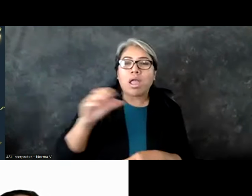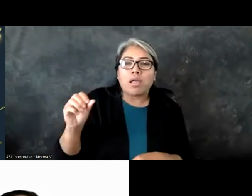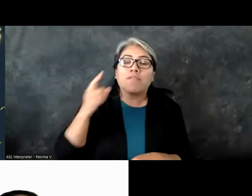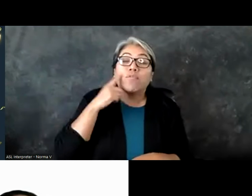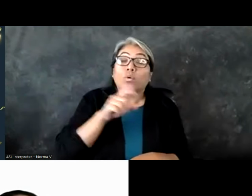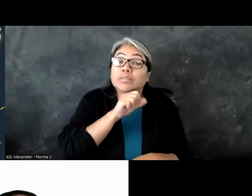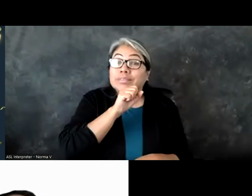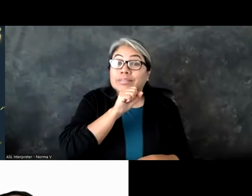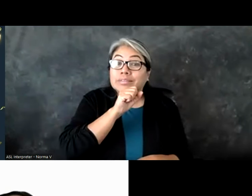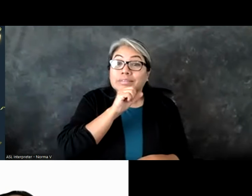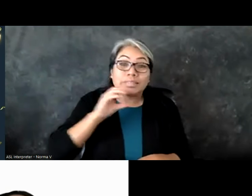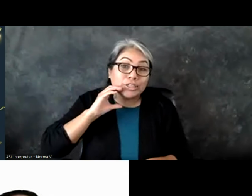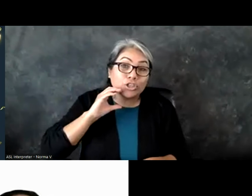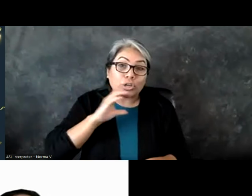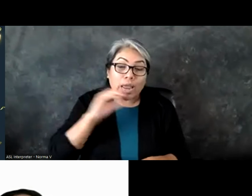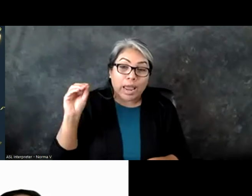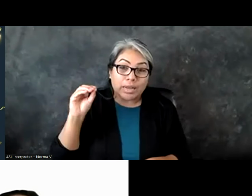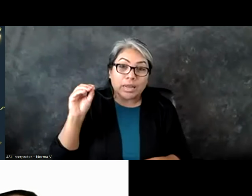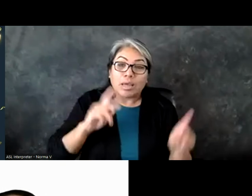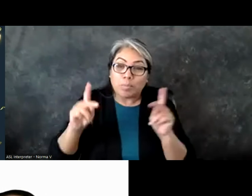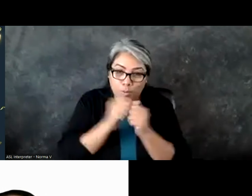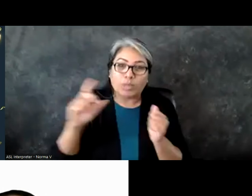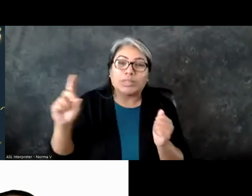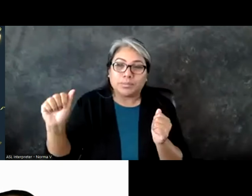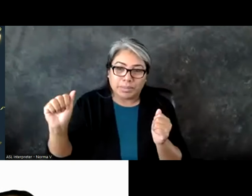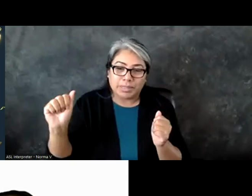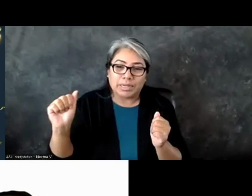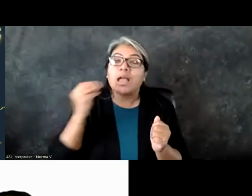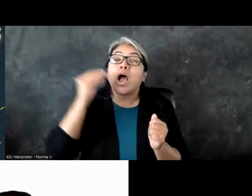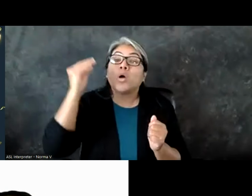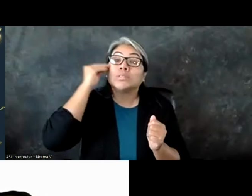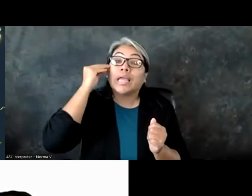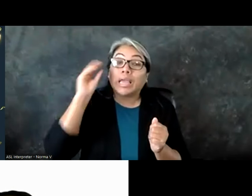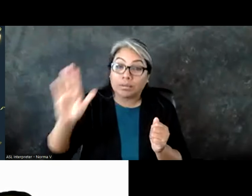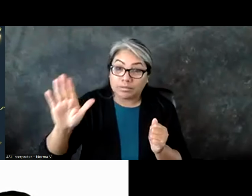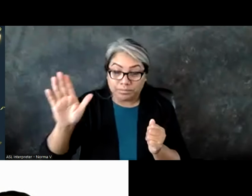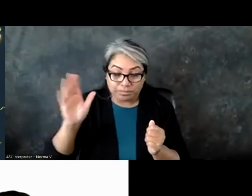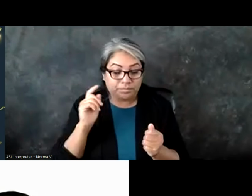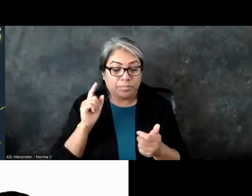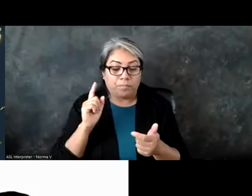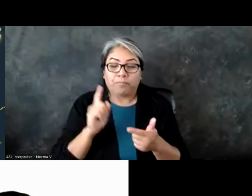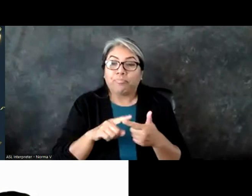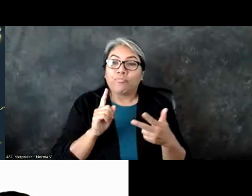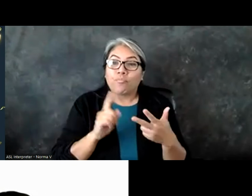forgetting more